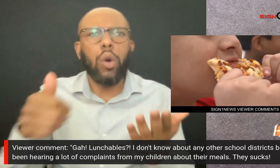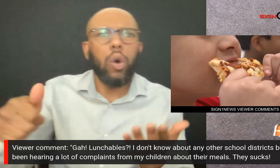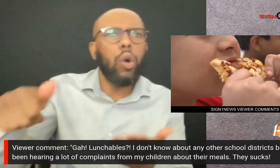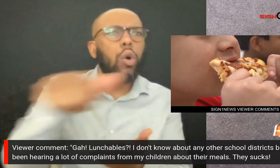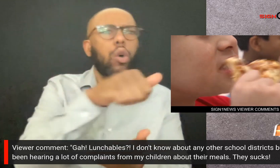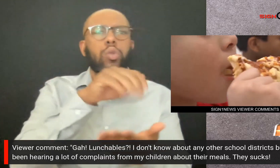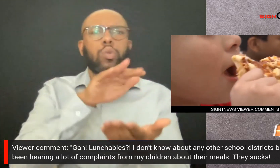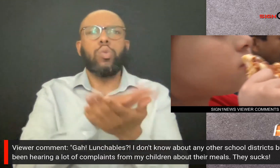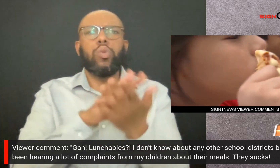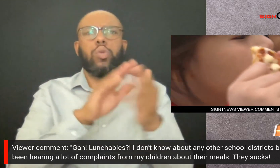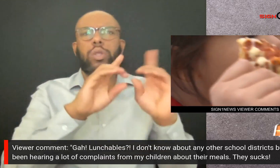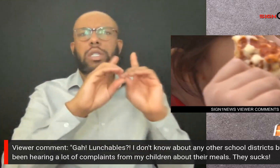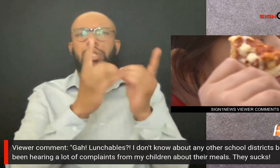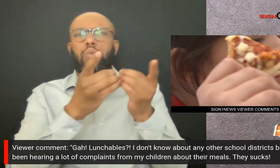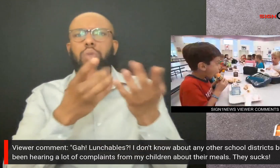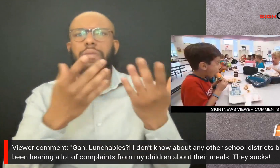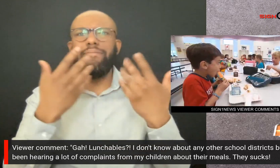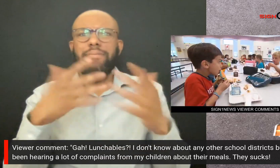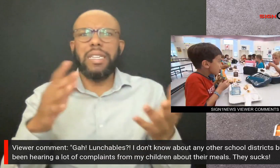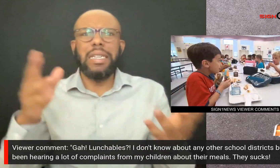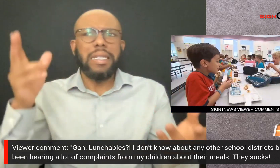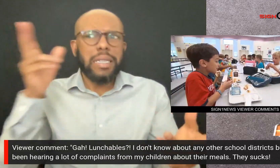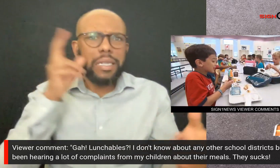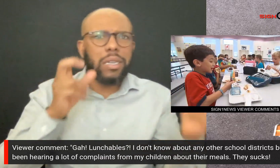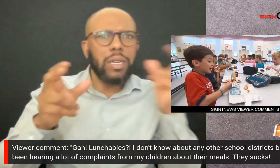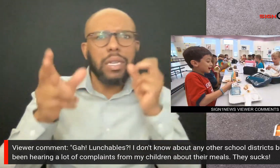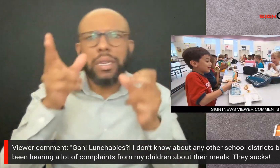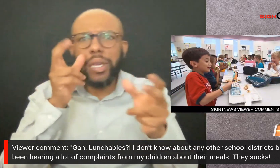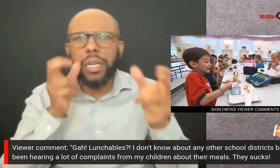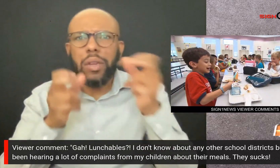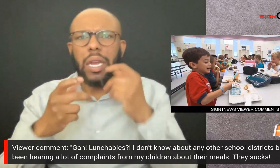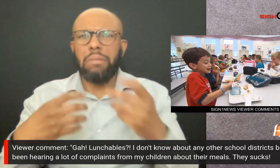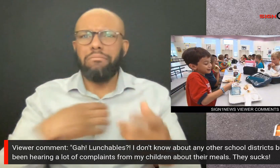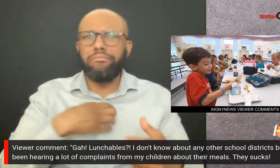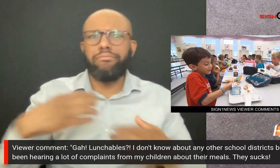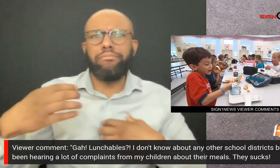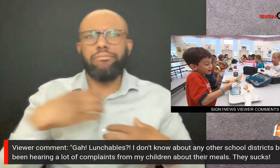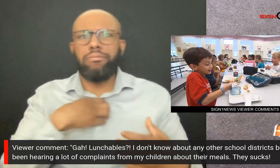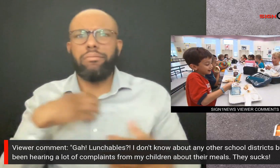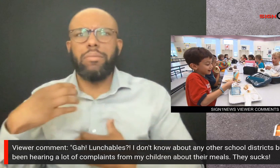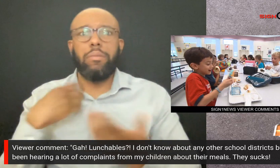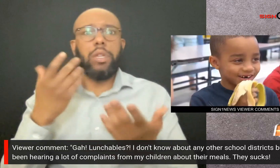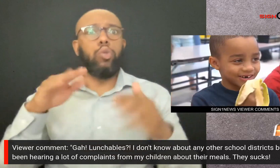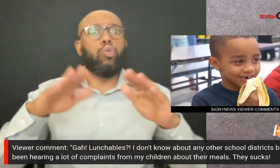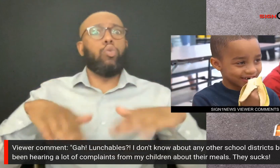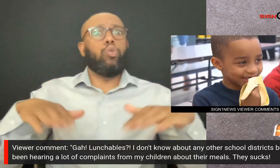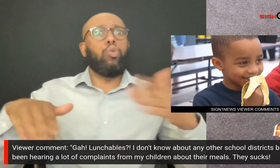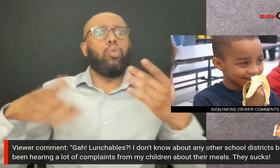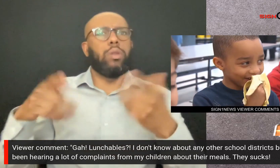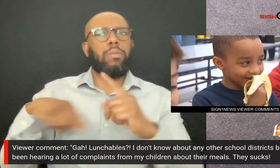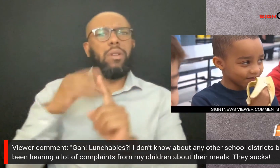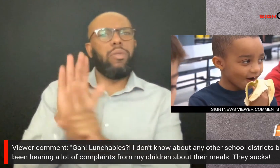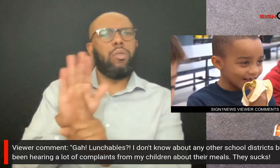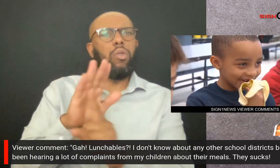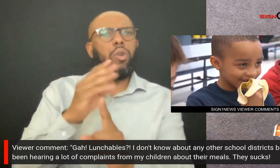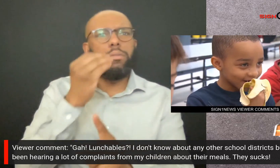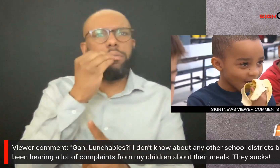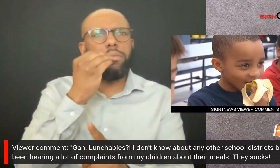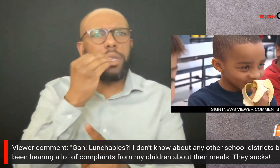I don't know about any other school districts, but I've been hearing a lot of complaints from my children about their meals they suck.